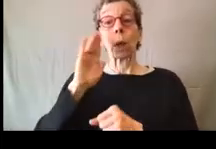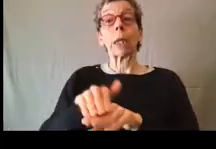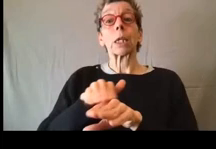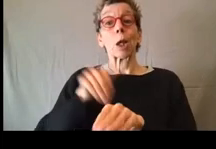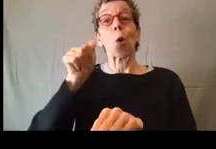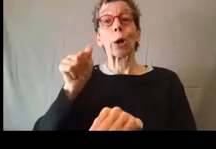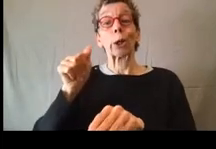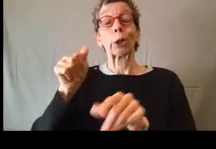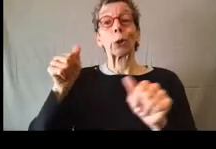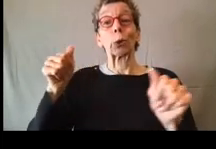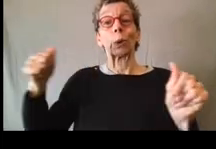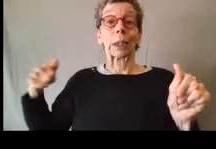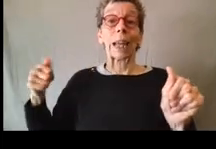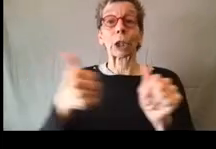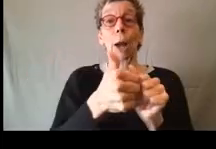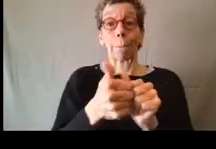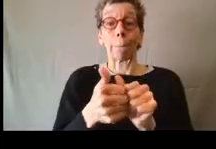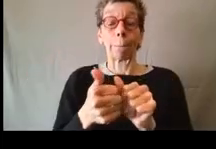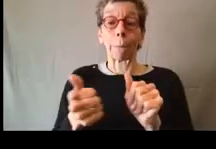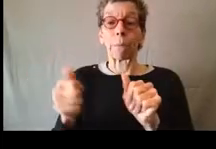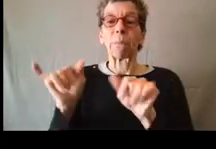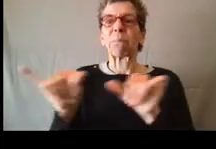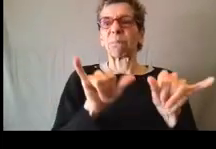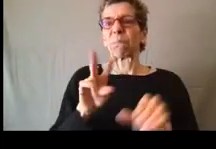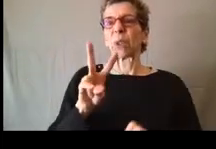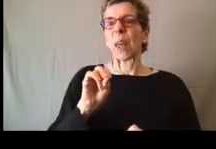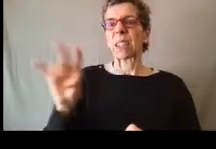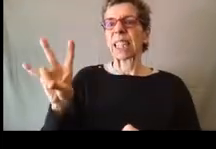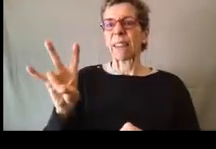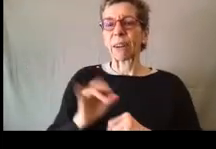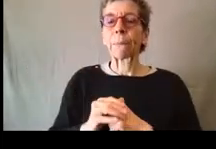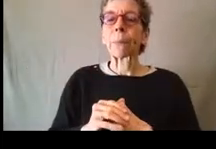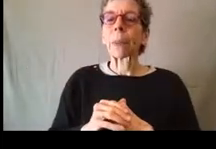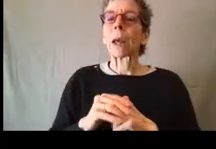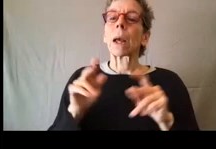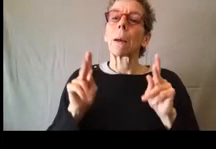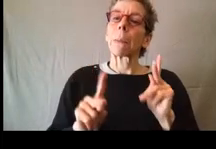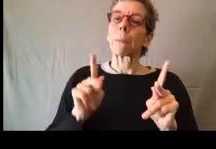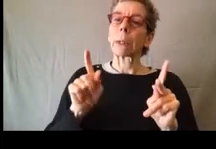But the goal is not just increased understanding, but acting on their rights under the ADA invention